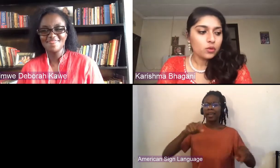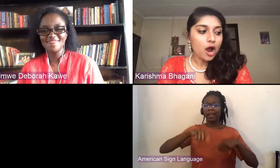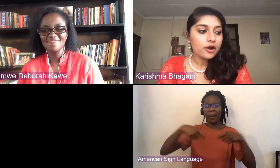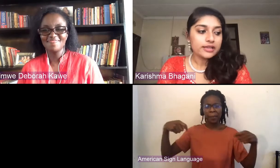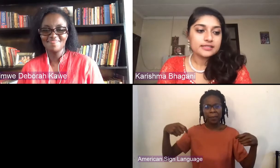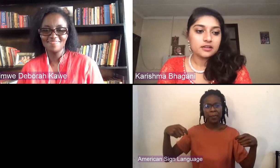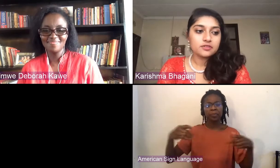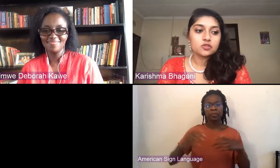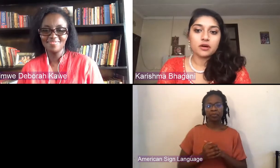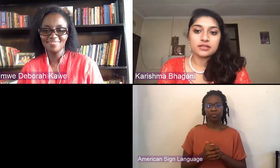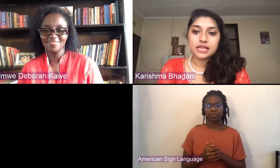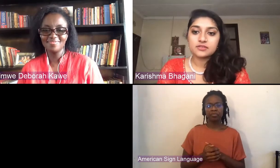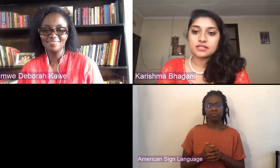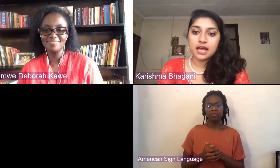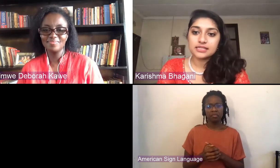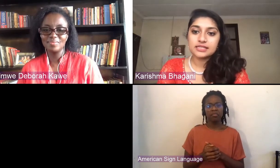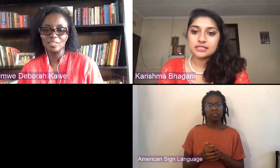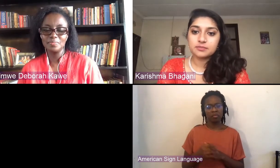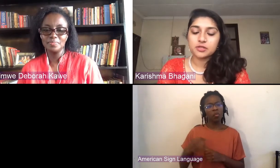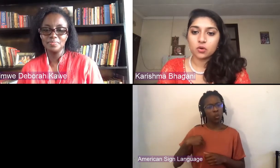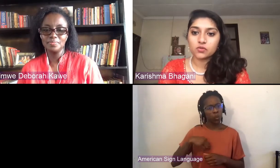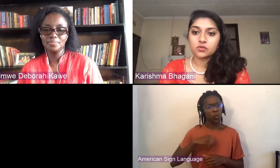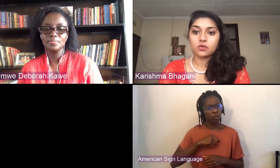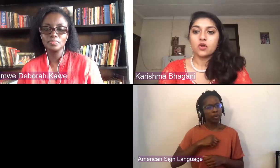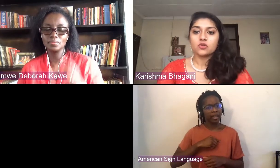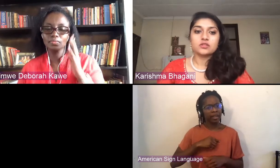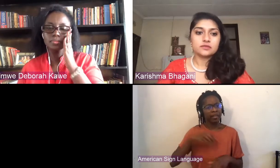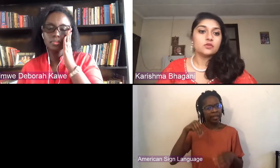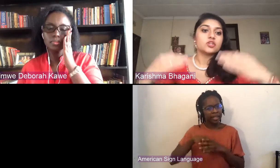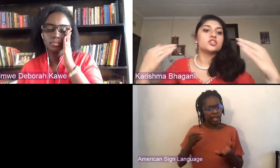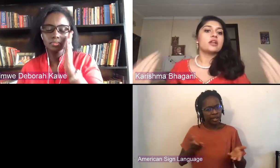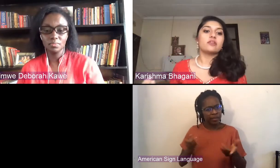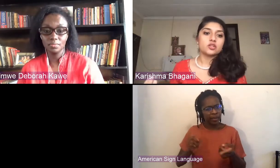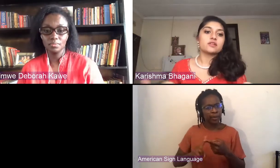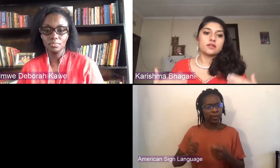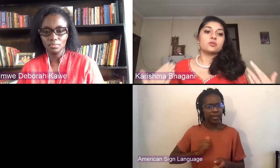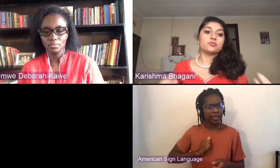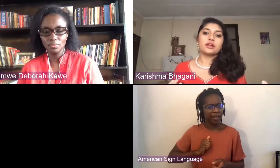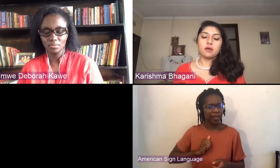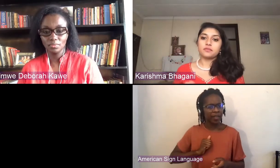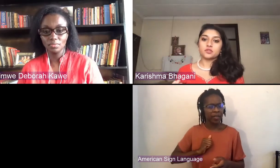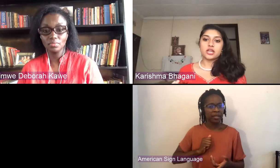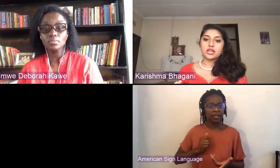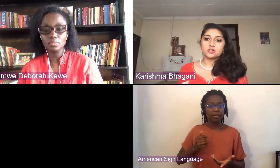we are in service to ourselves as artists but also to this future generation that will bring about the change